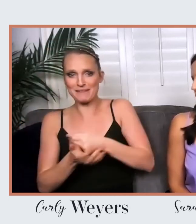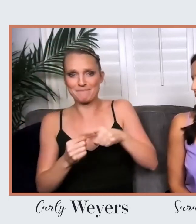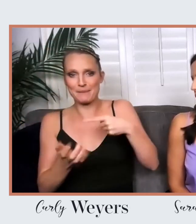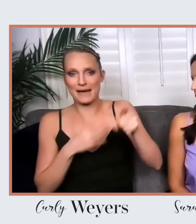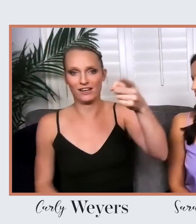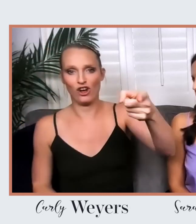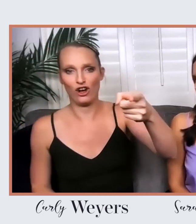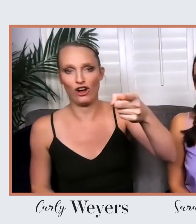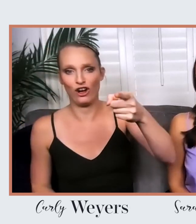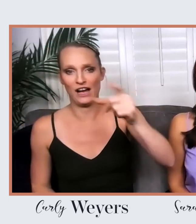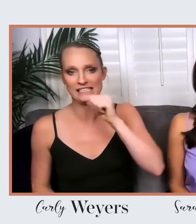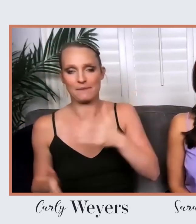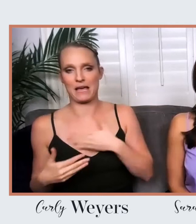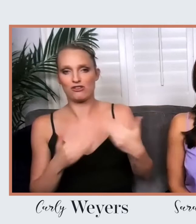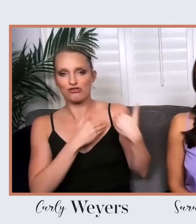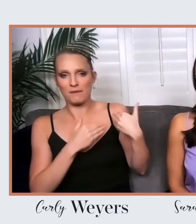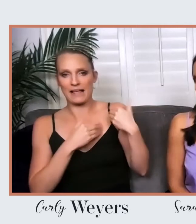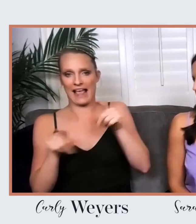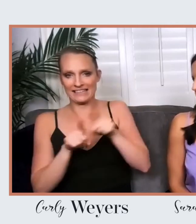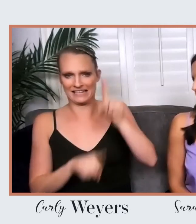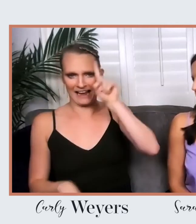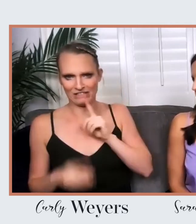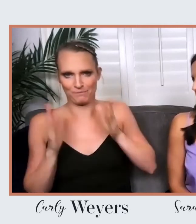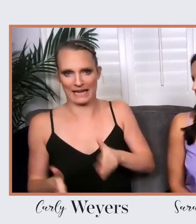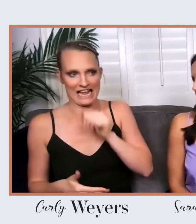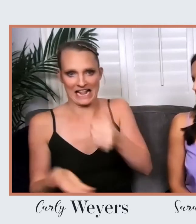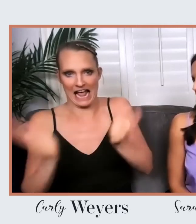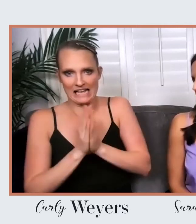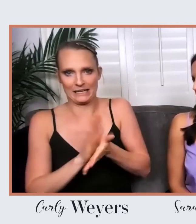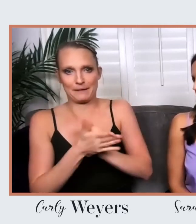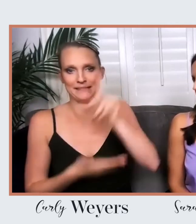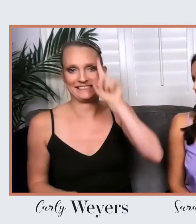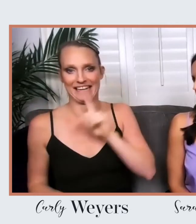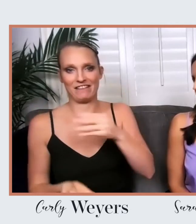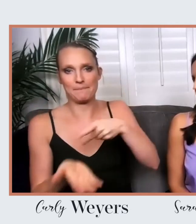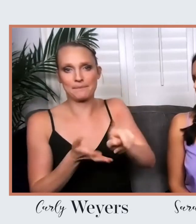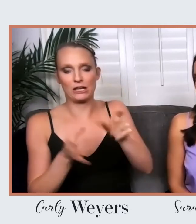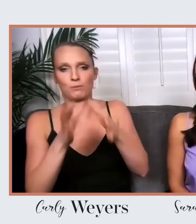I also don't have the budget to afford her. It's not my job as a deaf person, I didn't ask to become deaf.